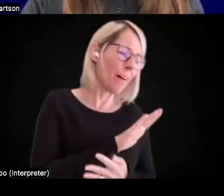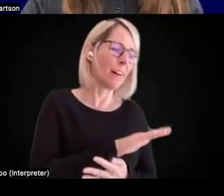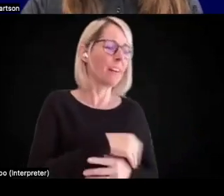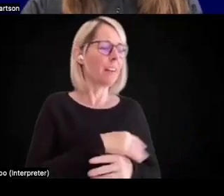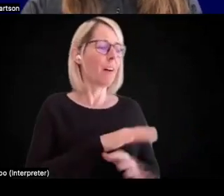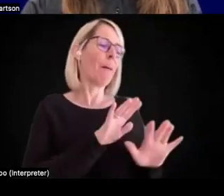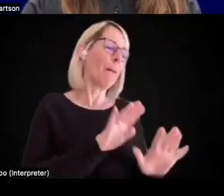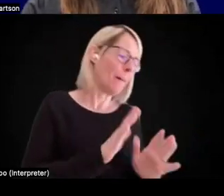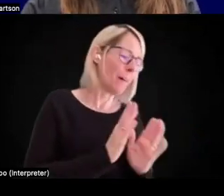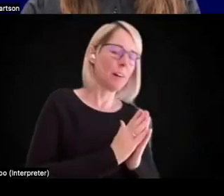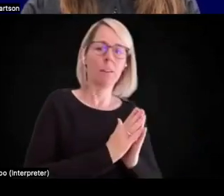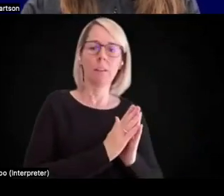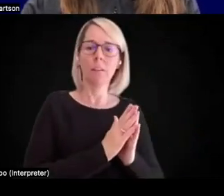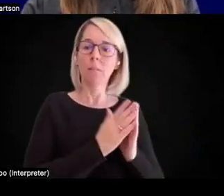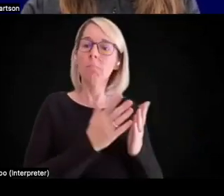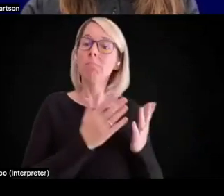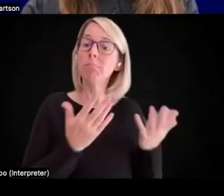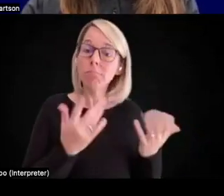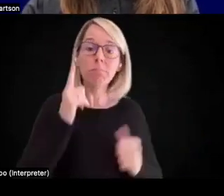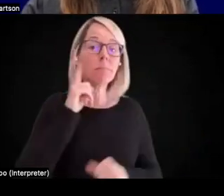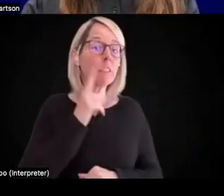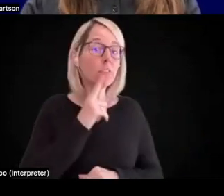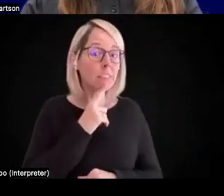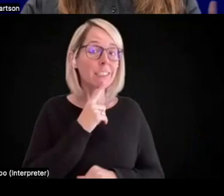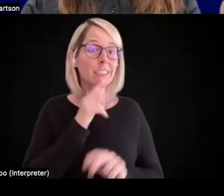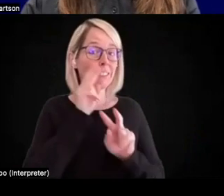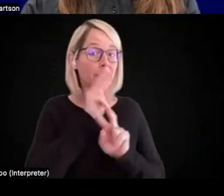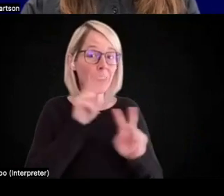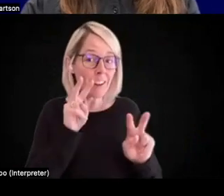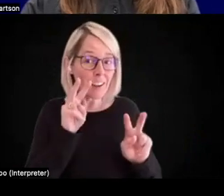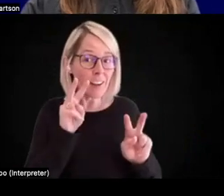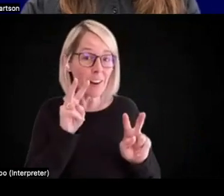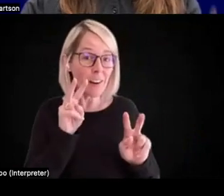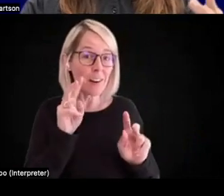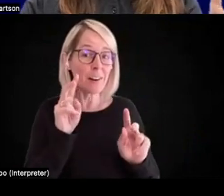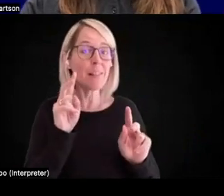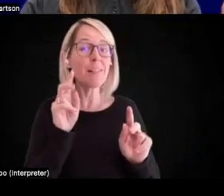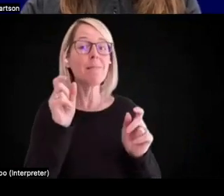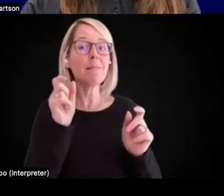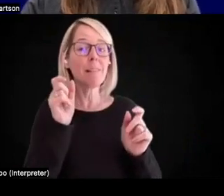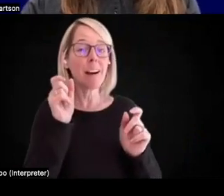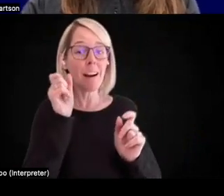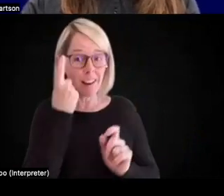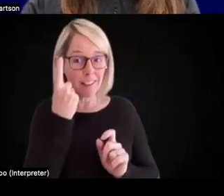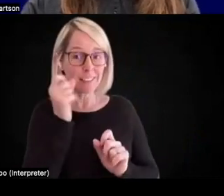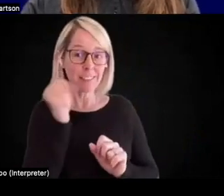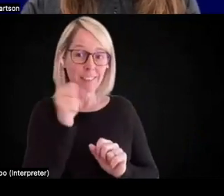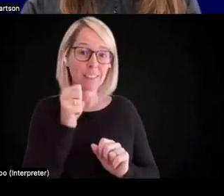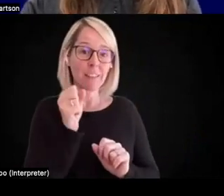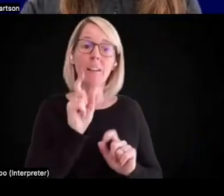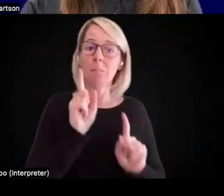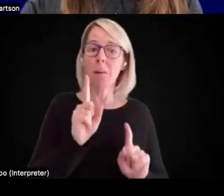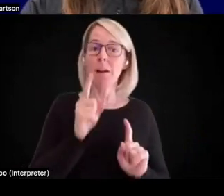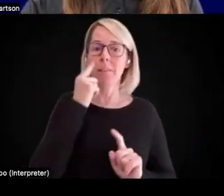but how can the baby receive that, and with fragmented vision and fragmented hearing, is that